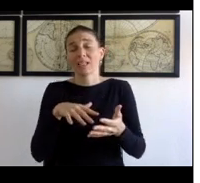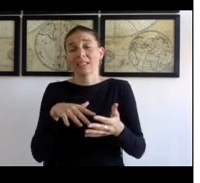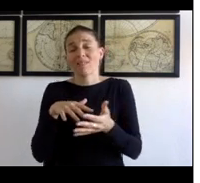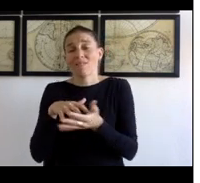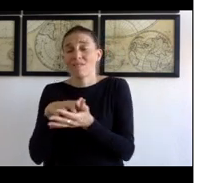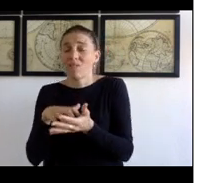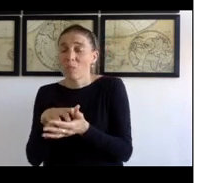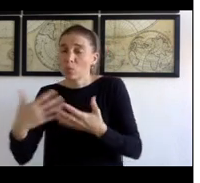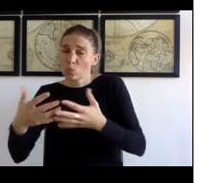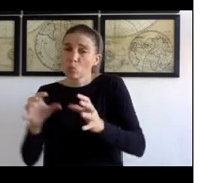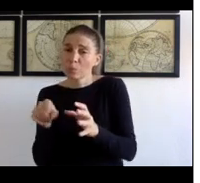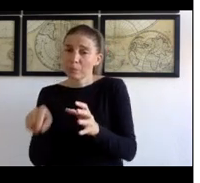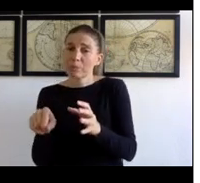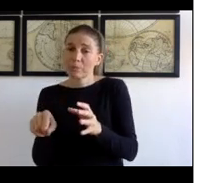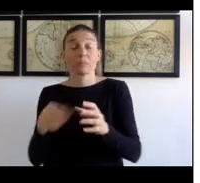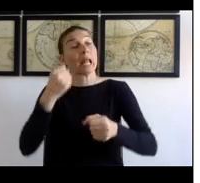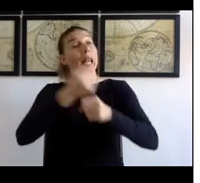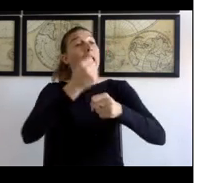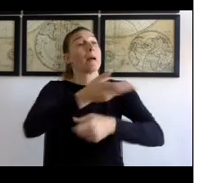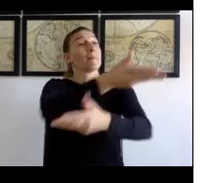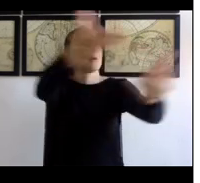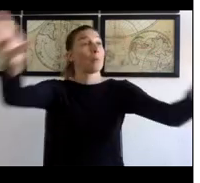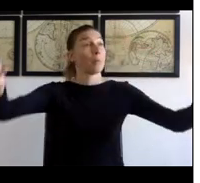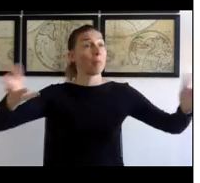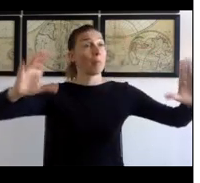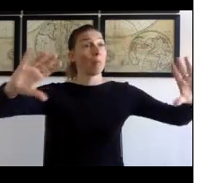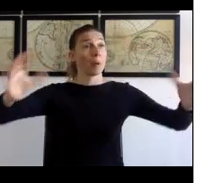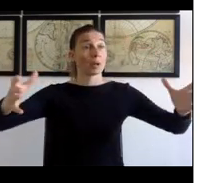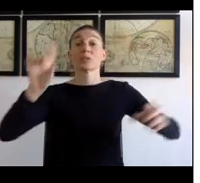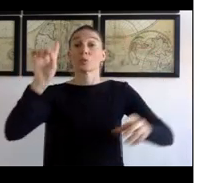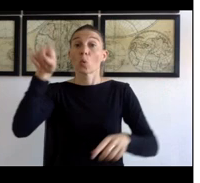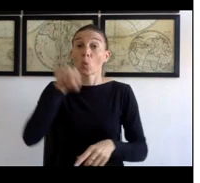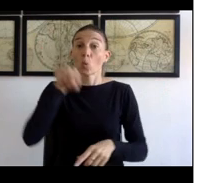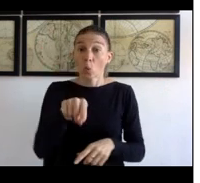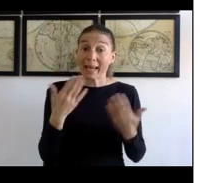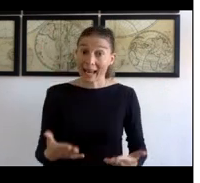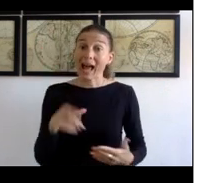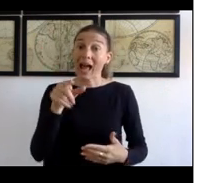And then from the disability module, that has been included